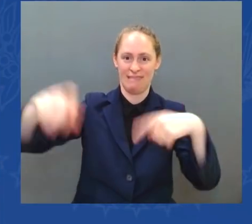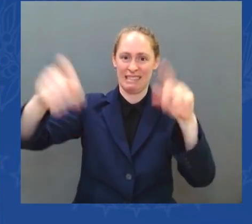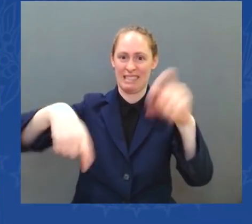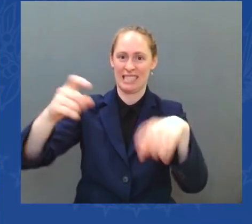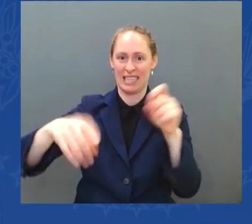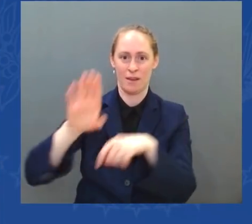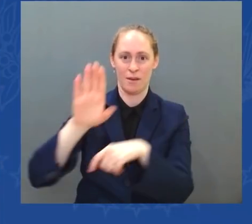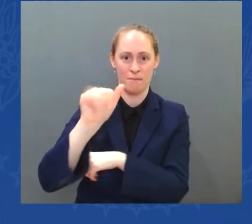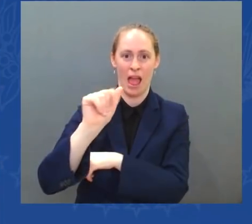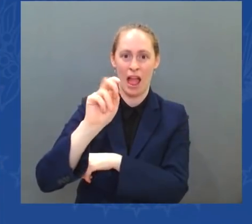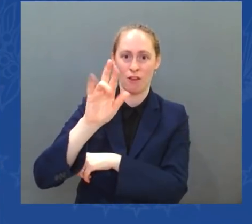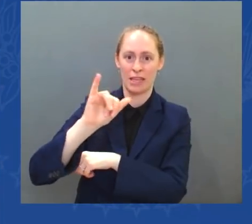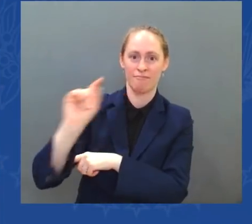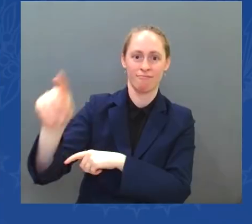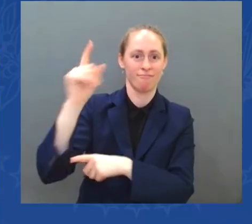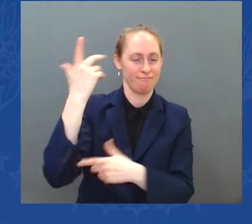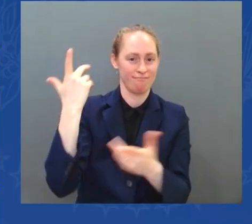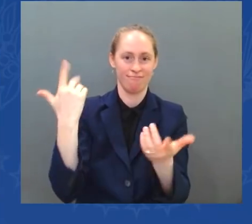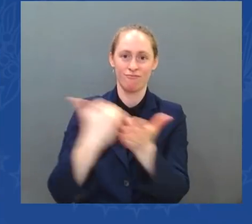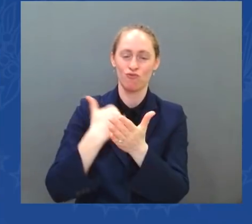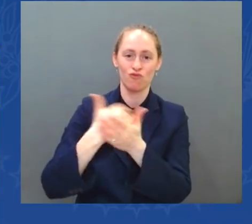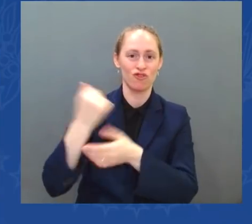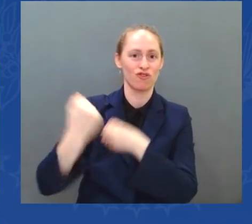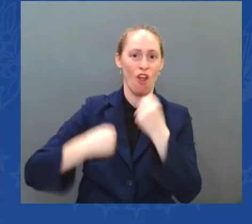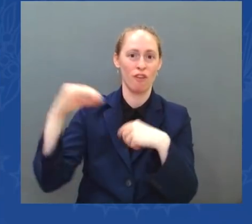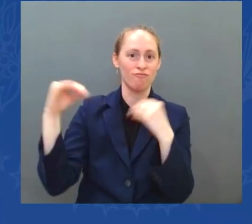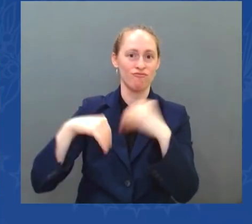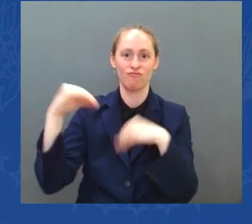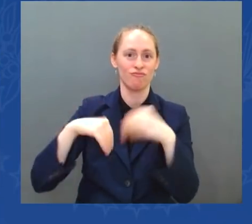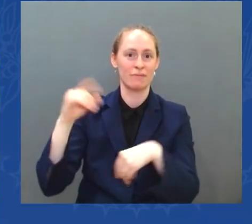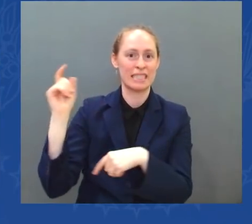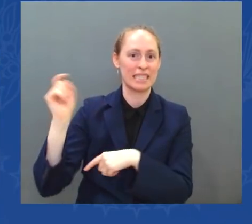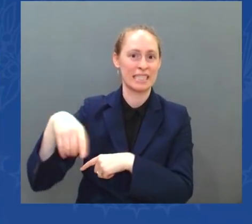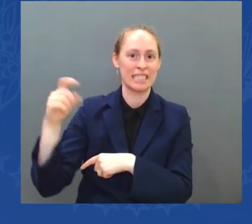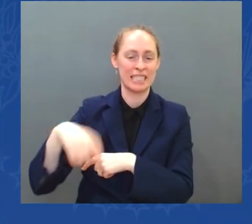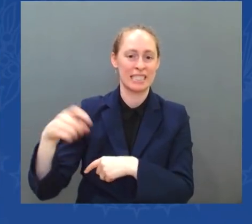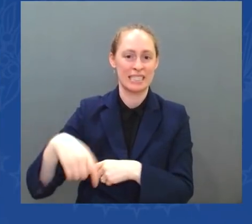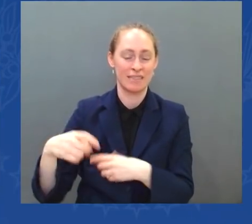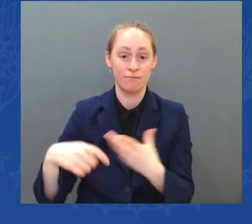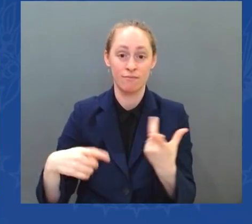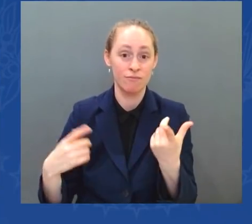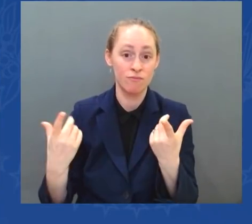It's going to create 1,750 good paying jobs right here